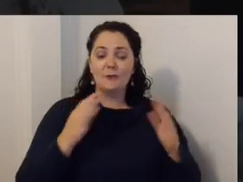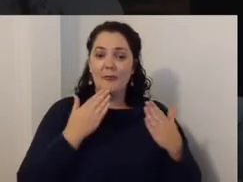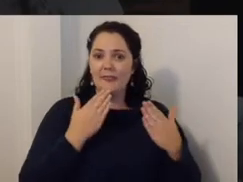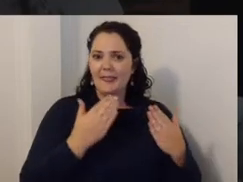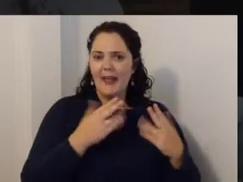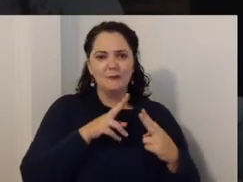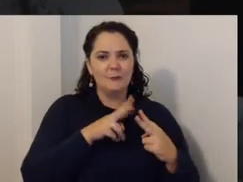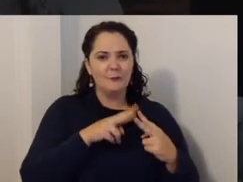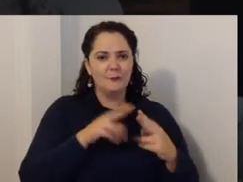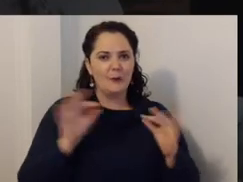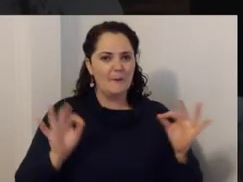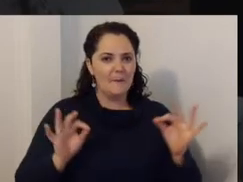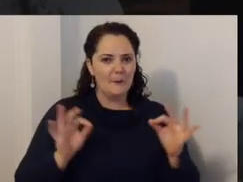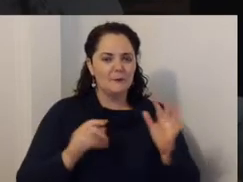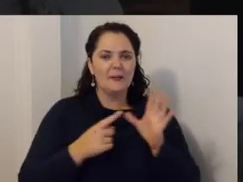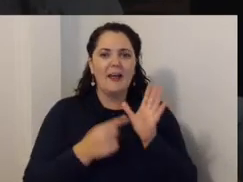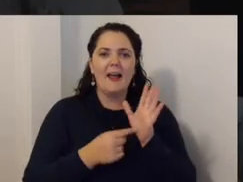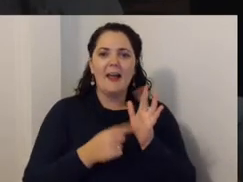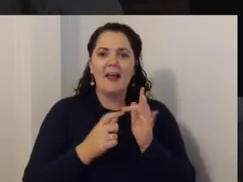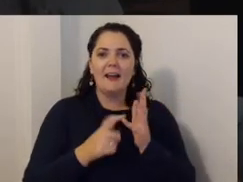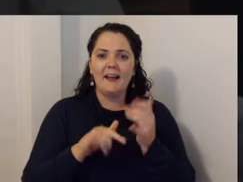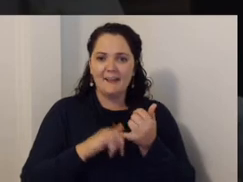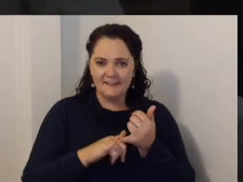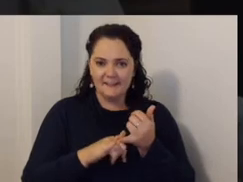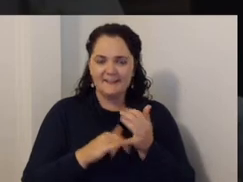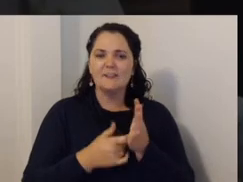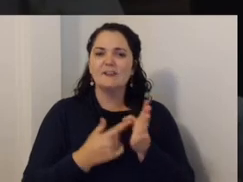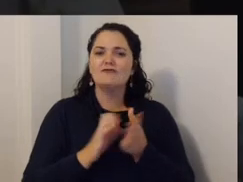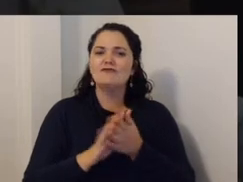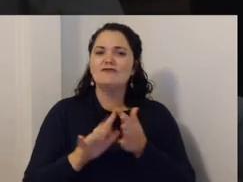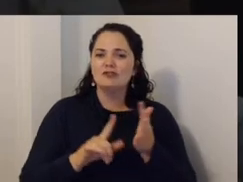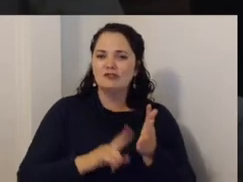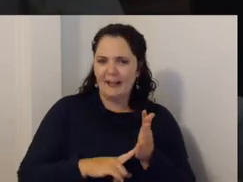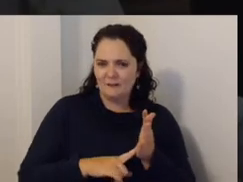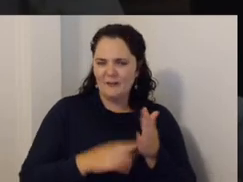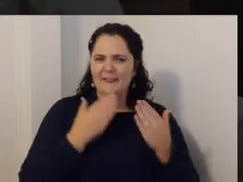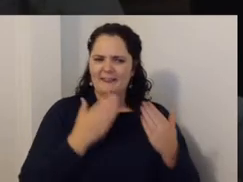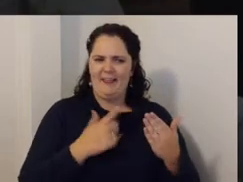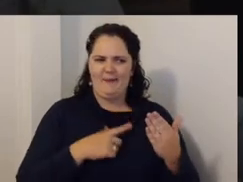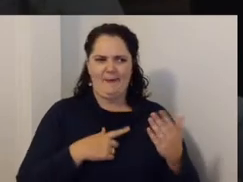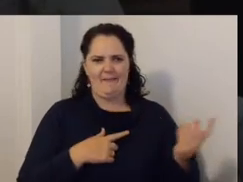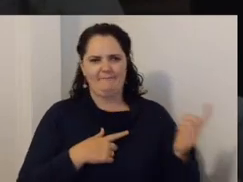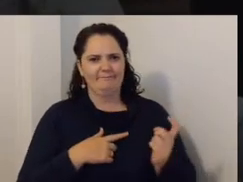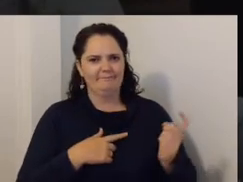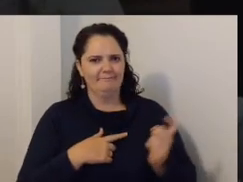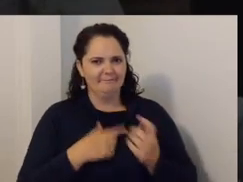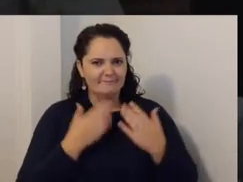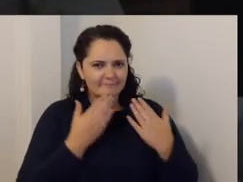our extraordinary models and the work that they've been doing for us through this series and we'll have a special chance to thank them again at the end and I'd like to send